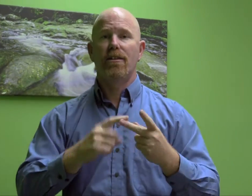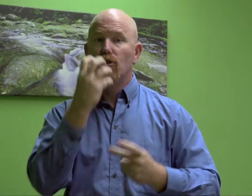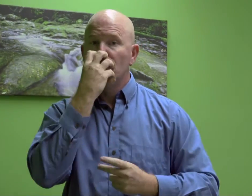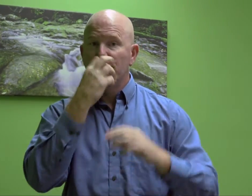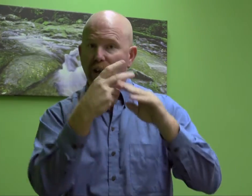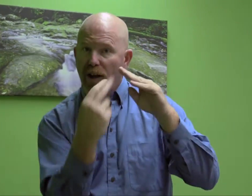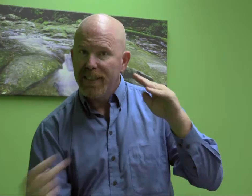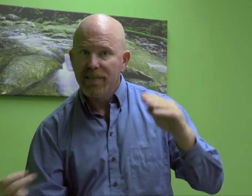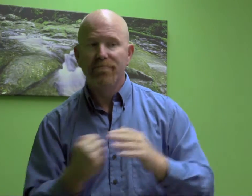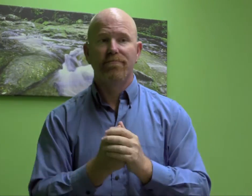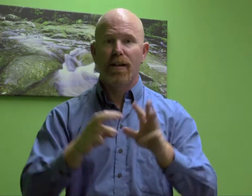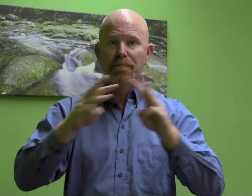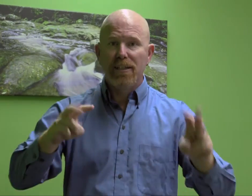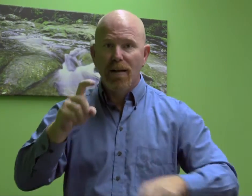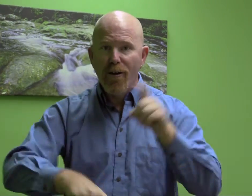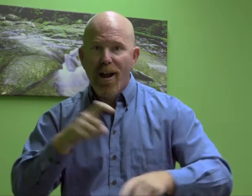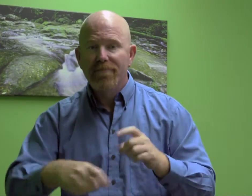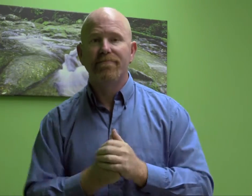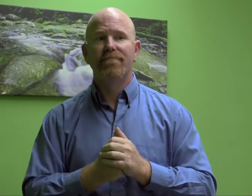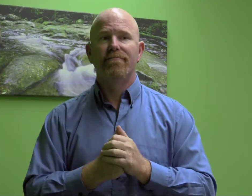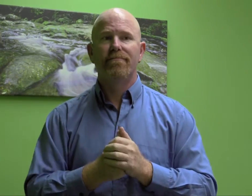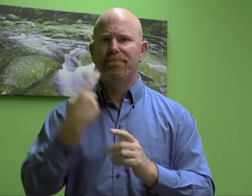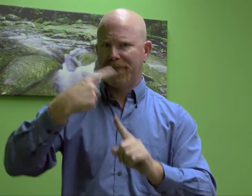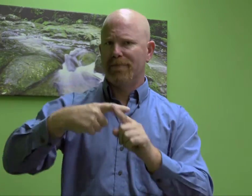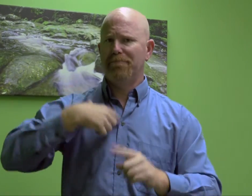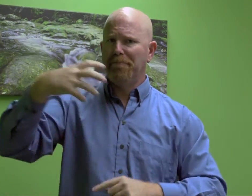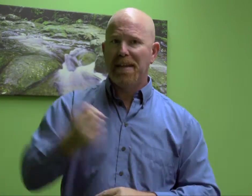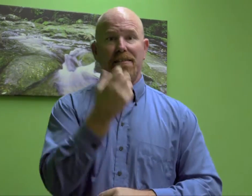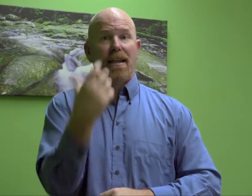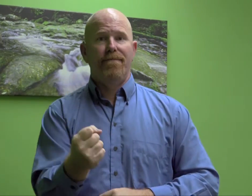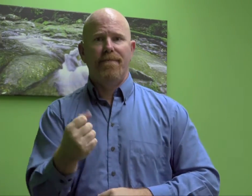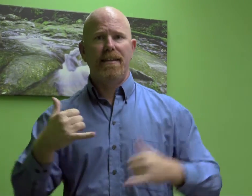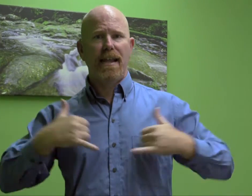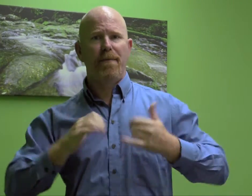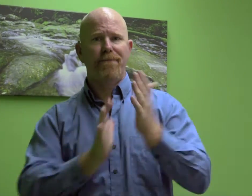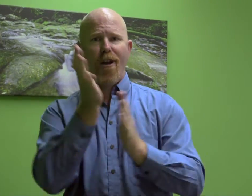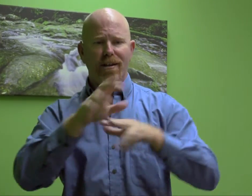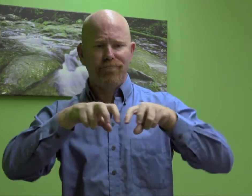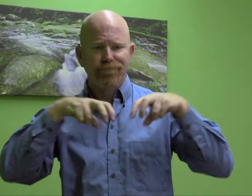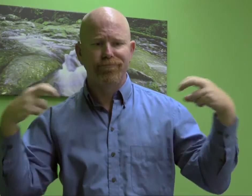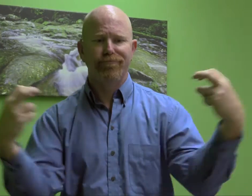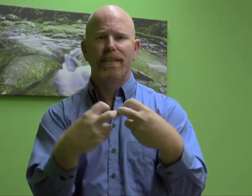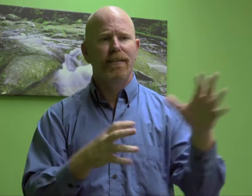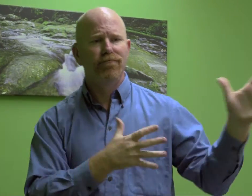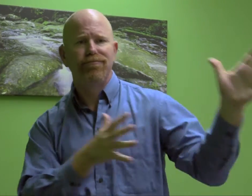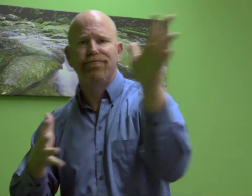scuba diving, mountain biking, plus I always love a good camp fire.